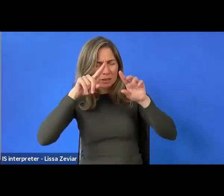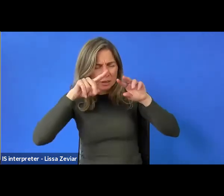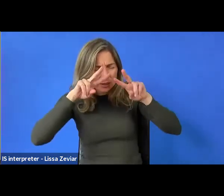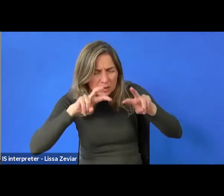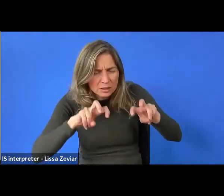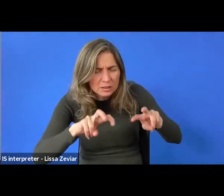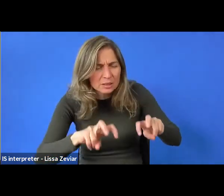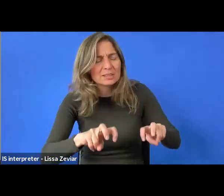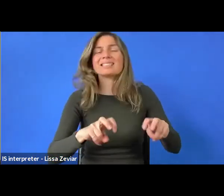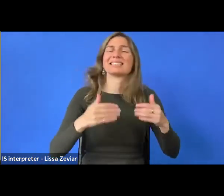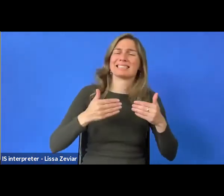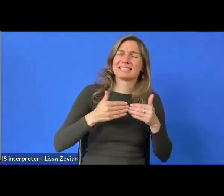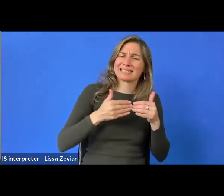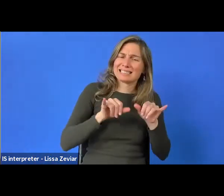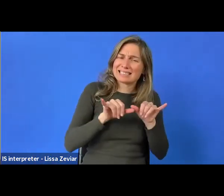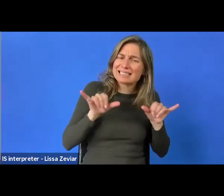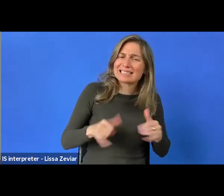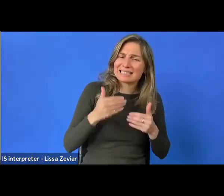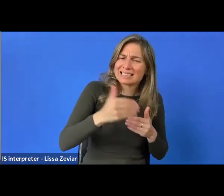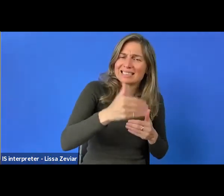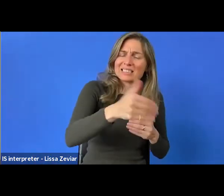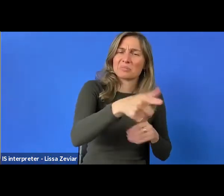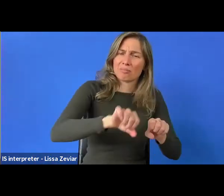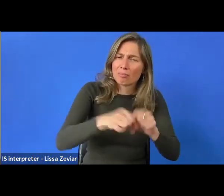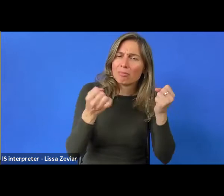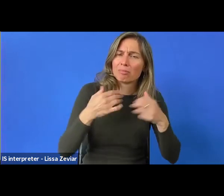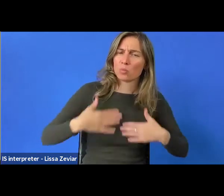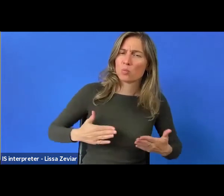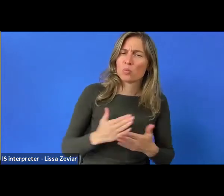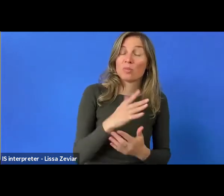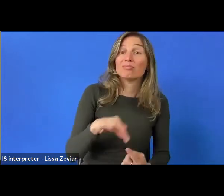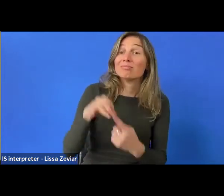After Theodora, we will have some time for questions